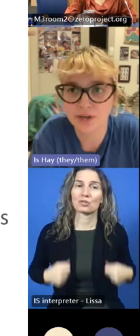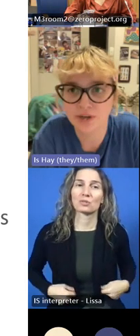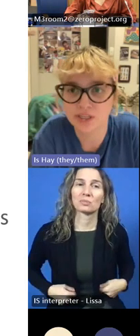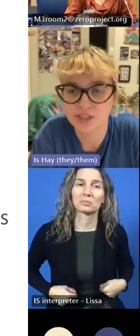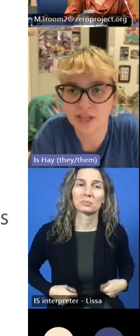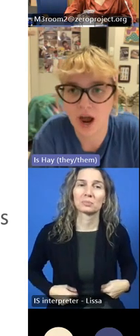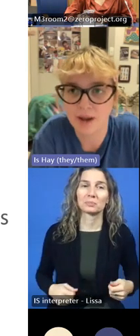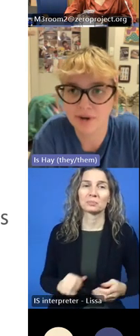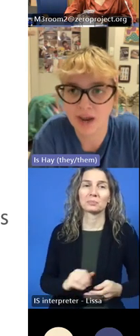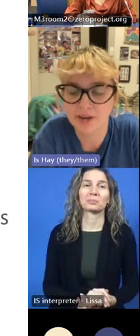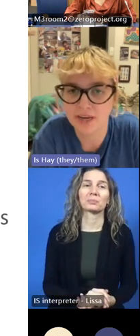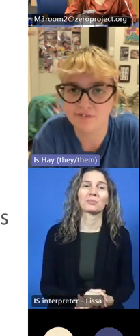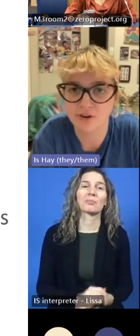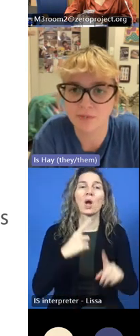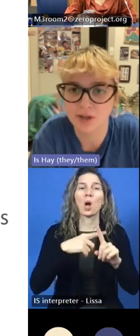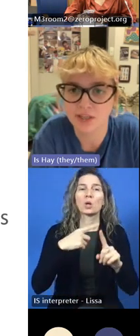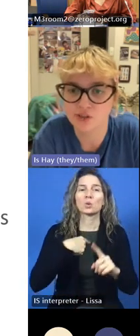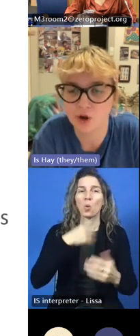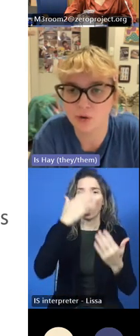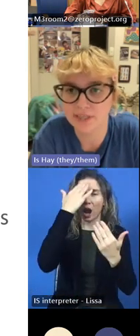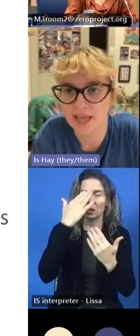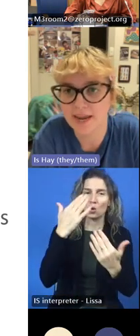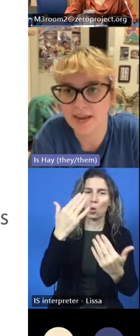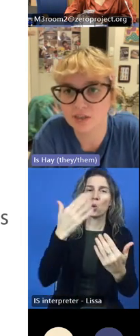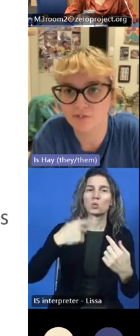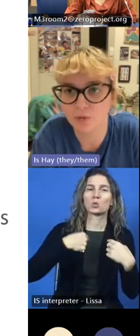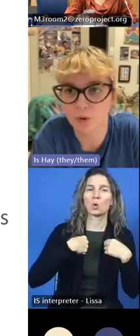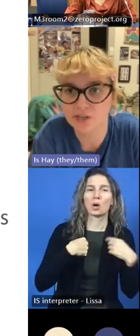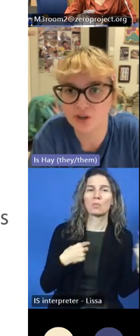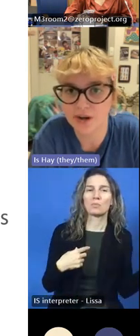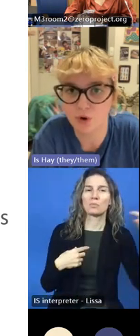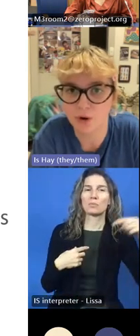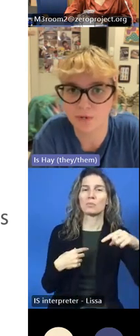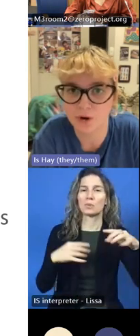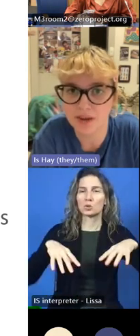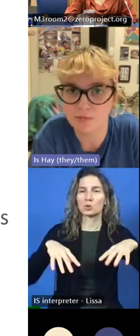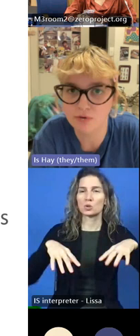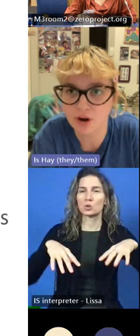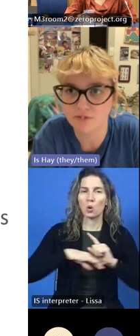to acknowledge that I am coming in from a stolen land of the (unknown term) people,